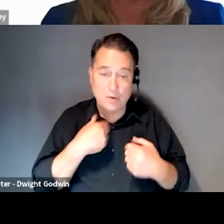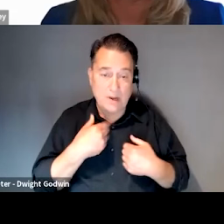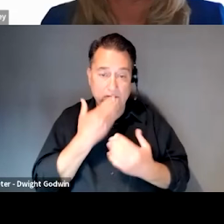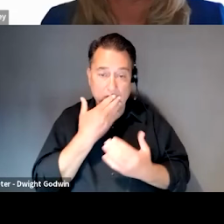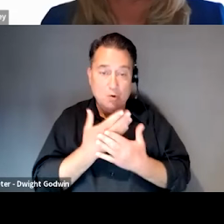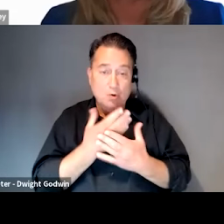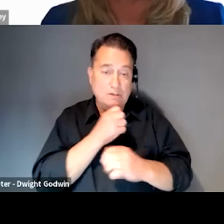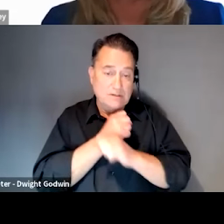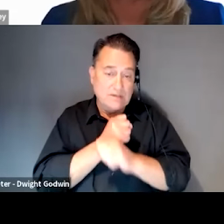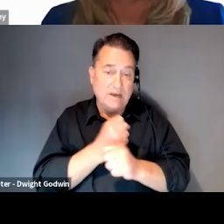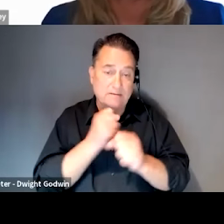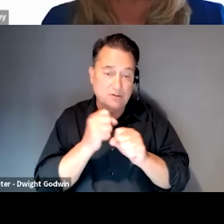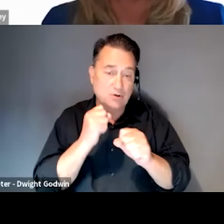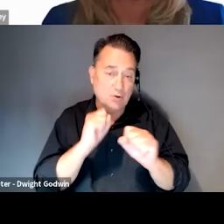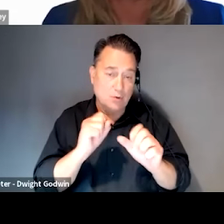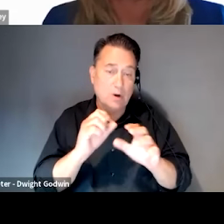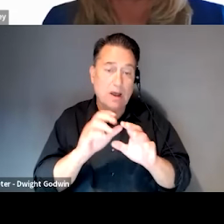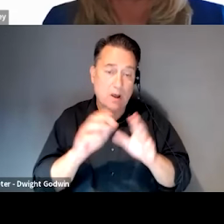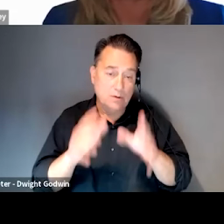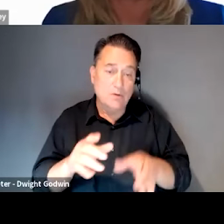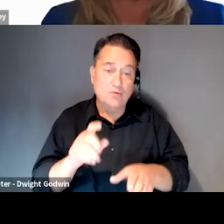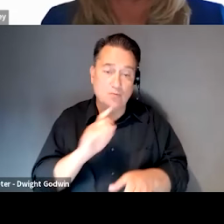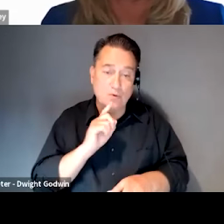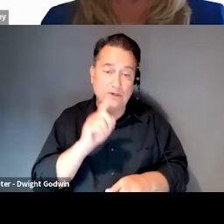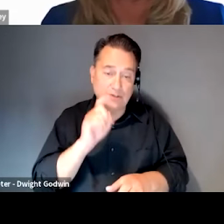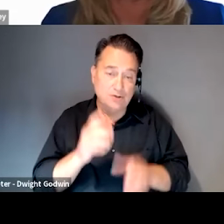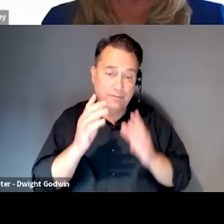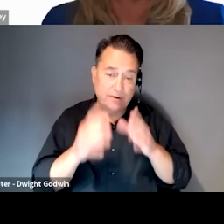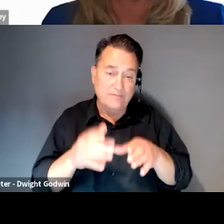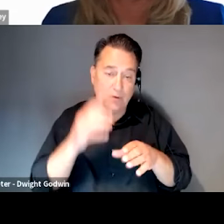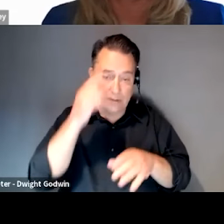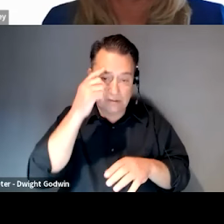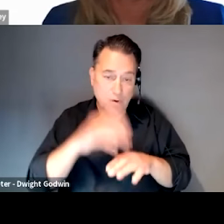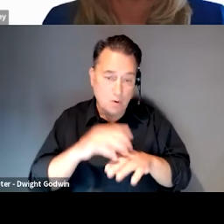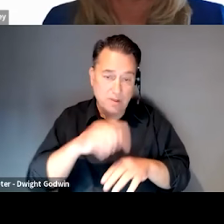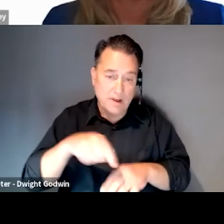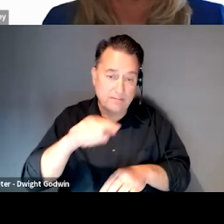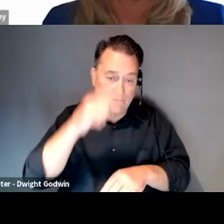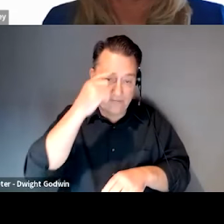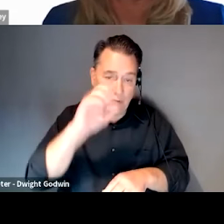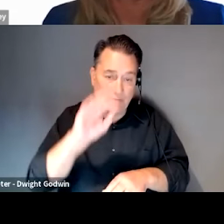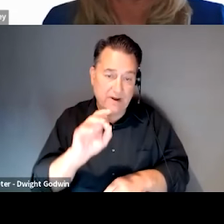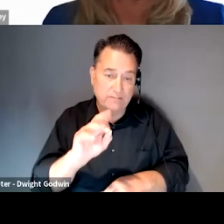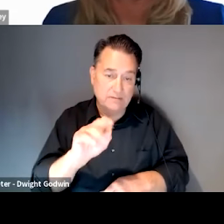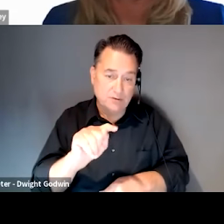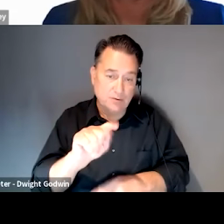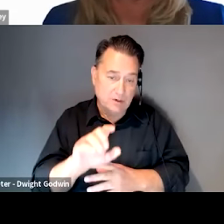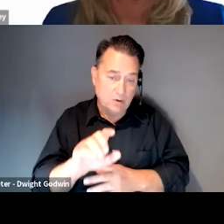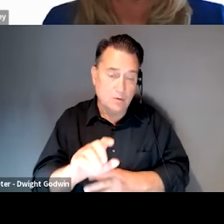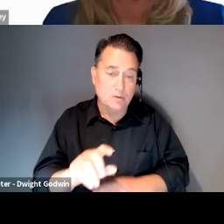are the ones that really we should be focusing on for the family treatment court. So we're gonna challenge you to consider two things.